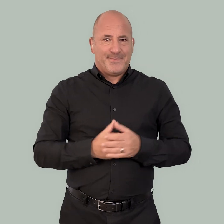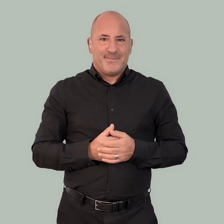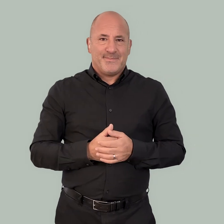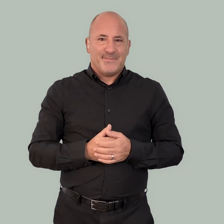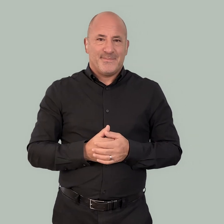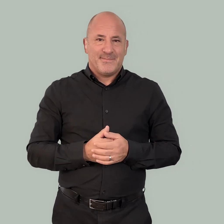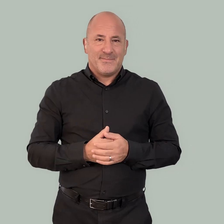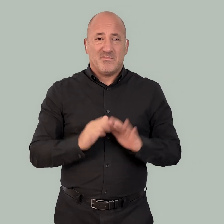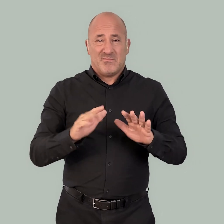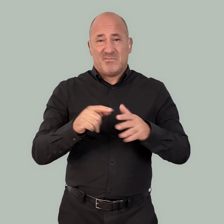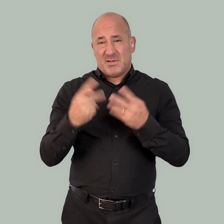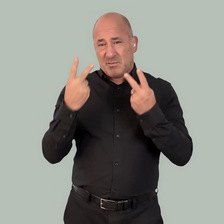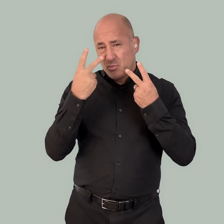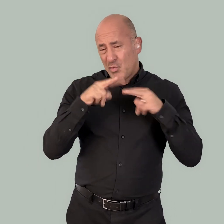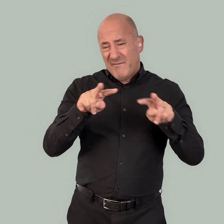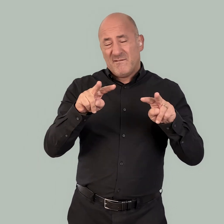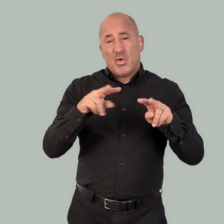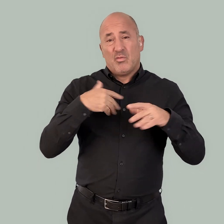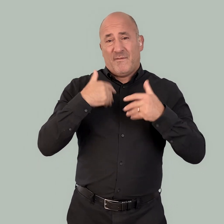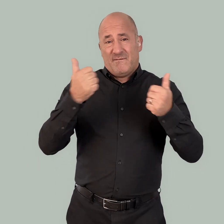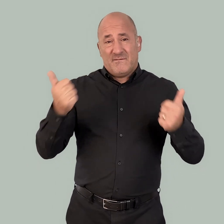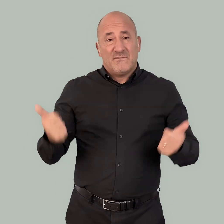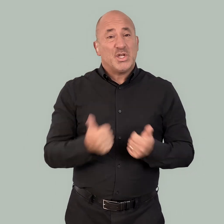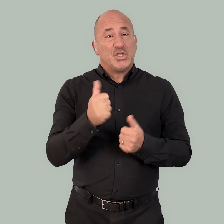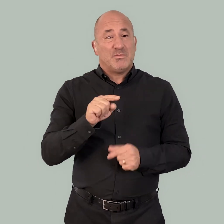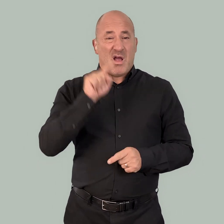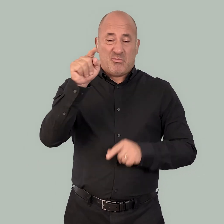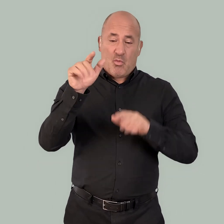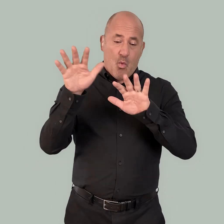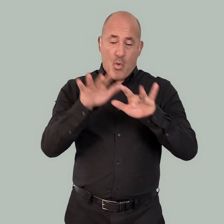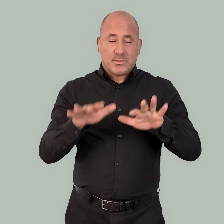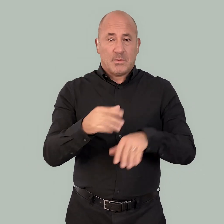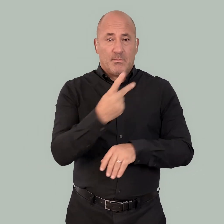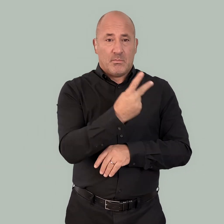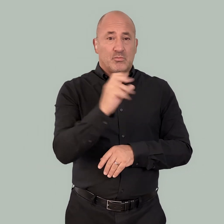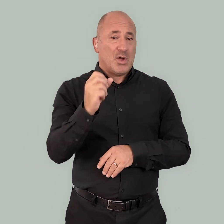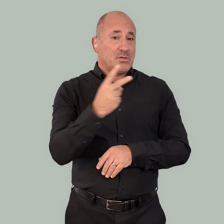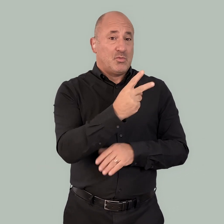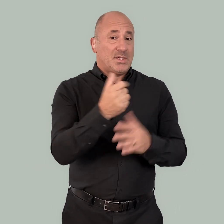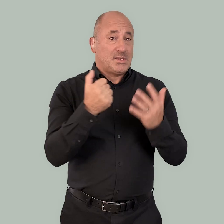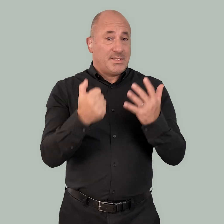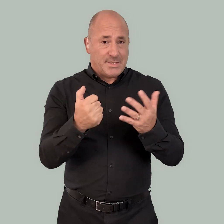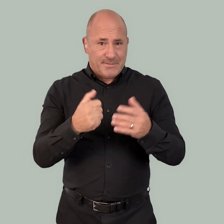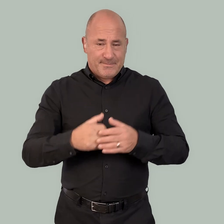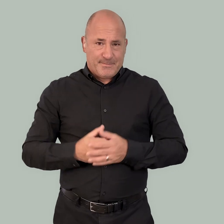We are committed to concluding the Review by Autumn 2026.